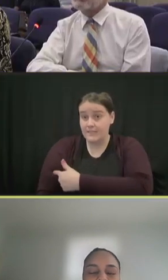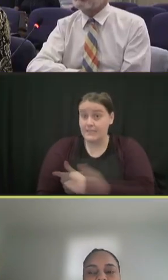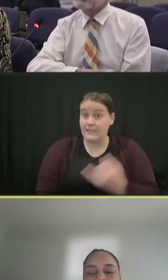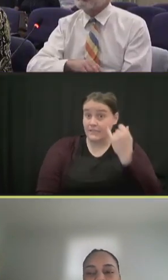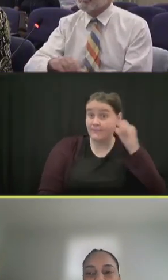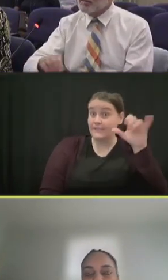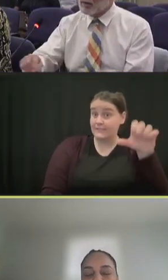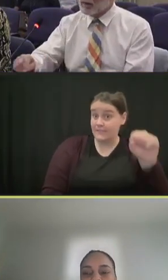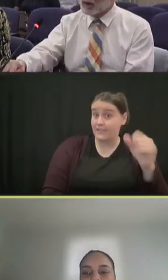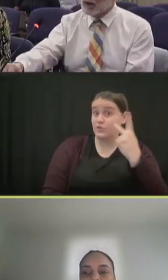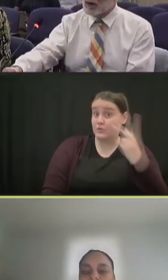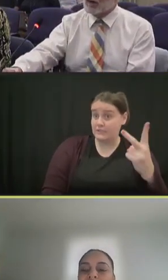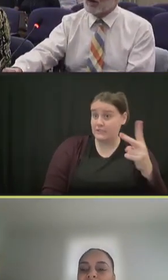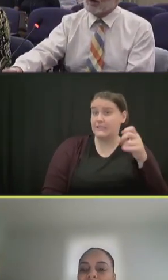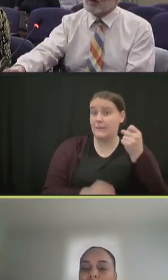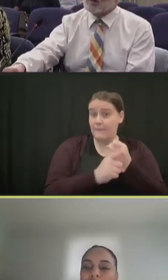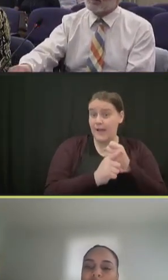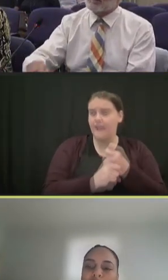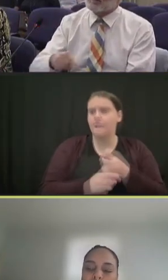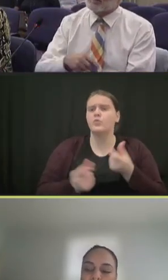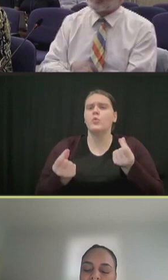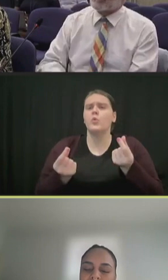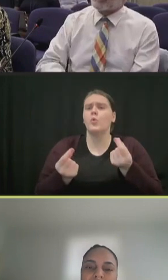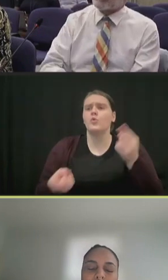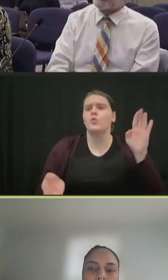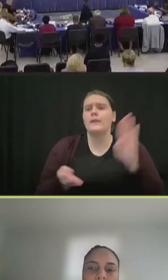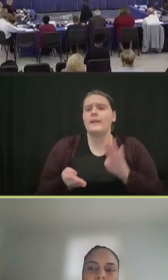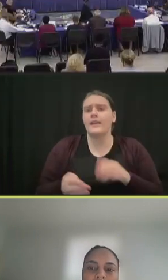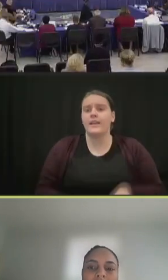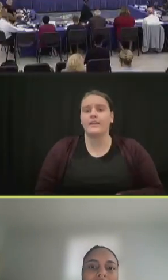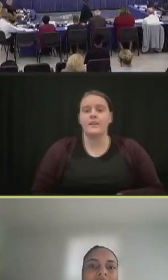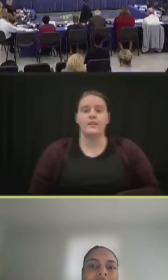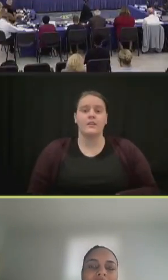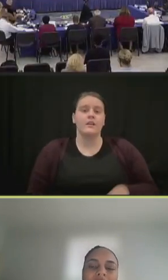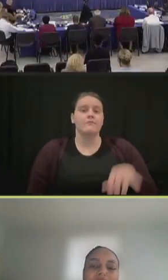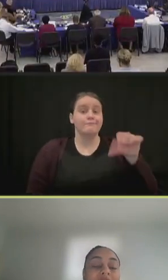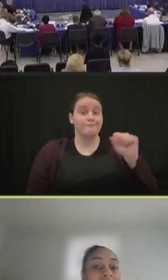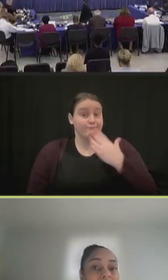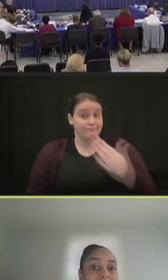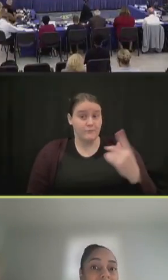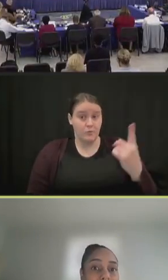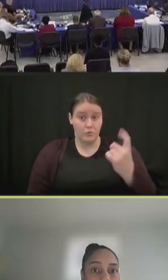May Malik: Yeah. That's a super good question. We did some heavy analysis and